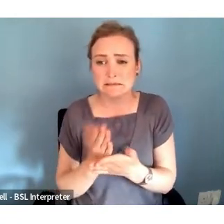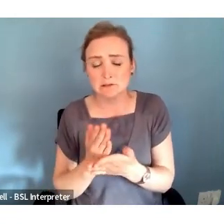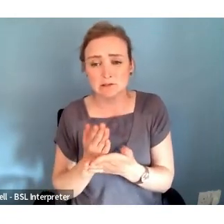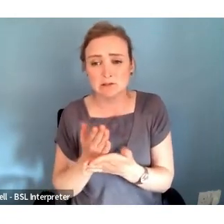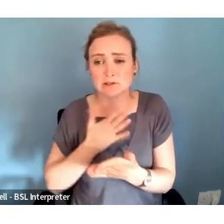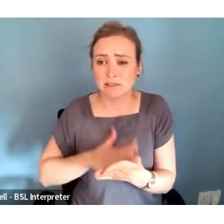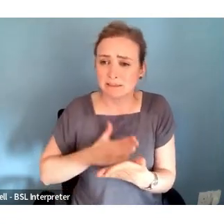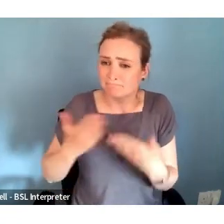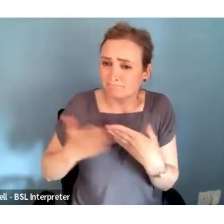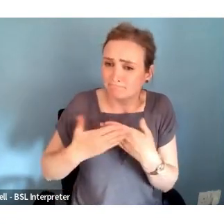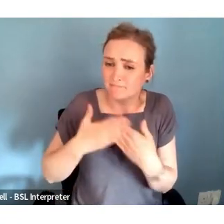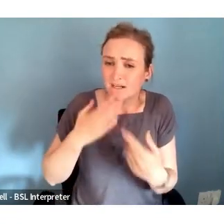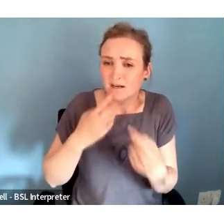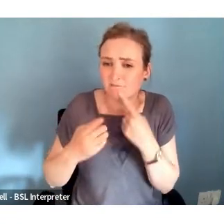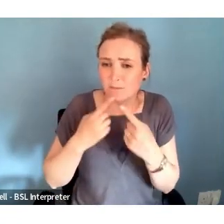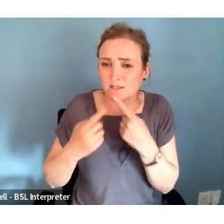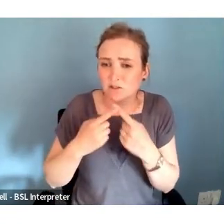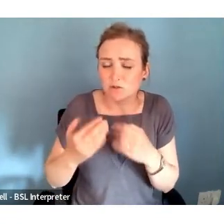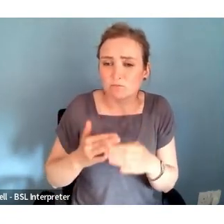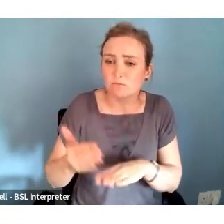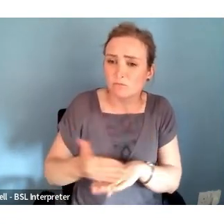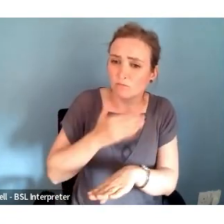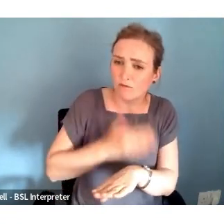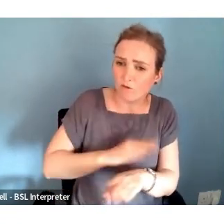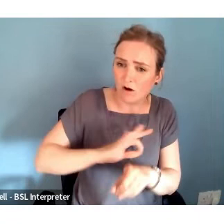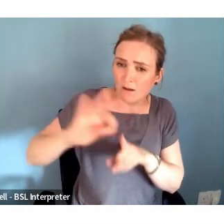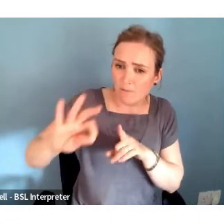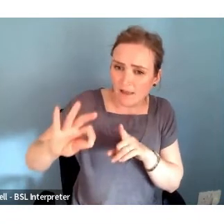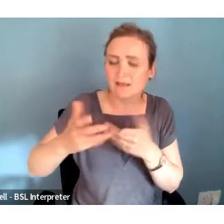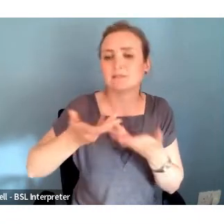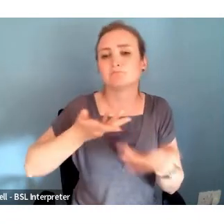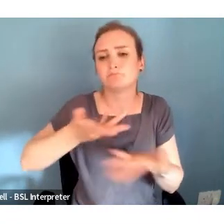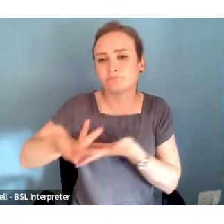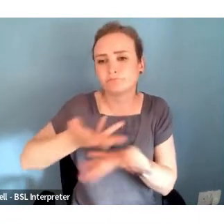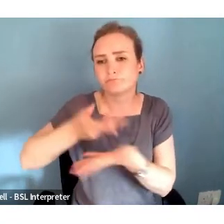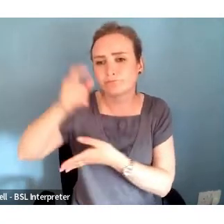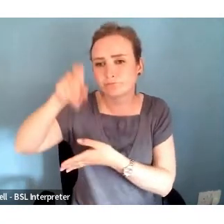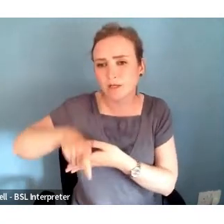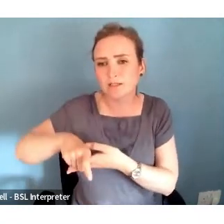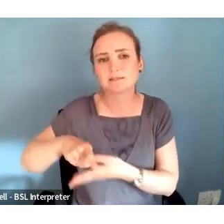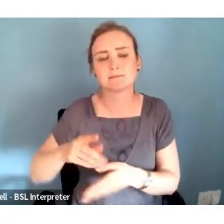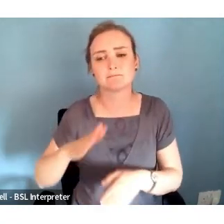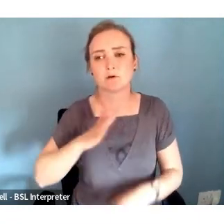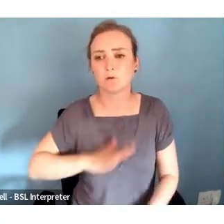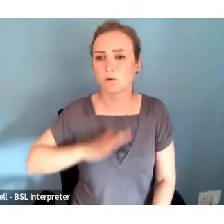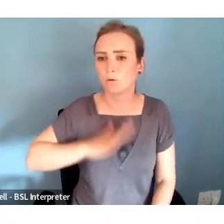Having a conversation conversation with someone about it can be reassuring then also discuss